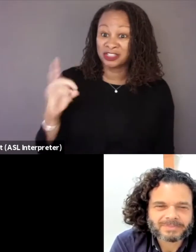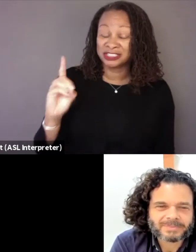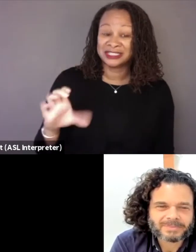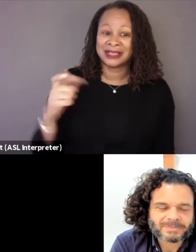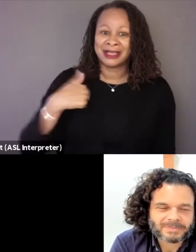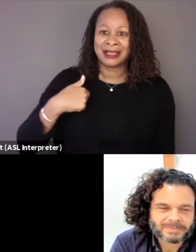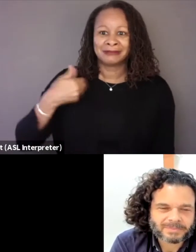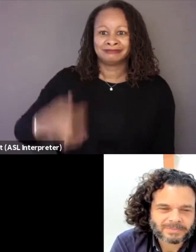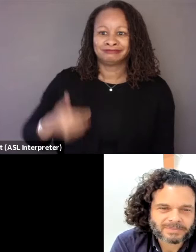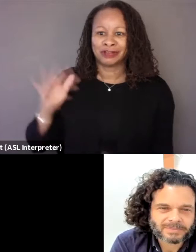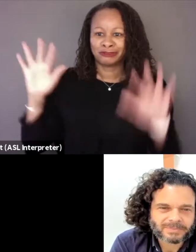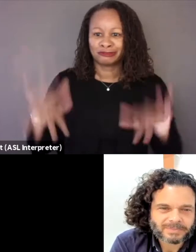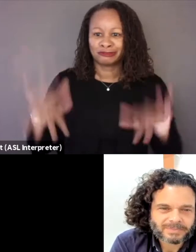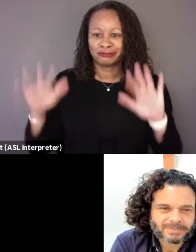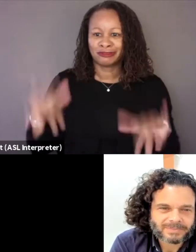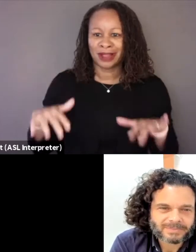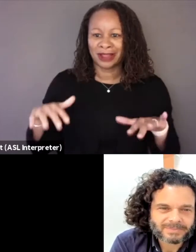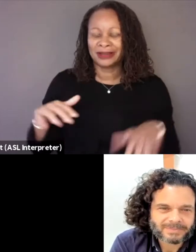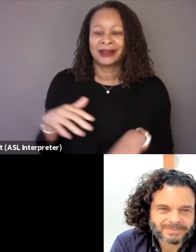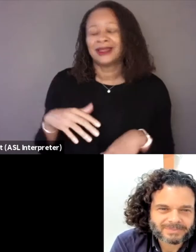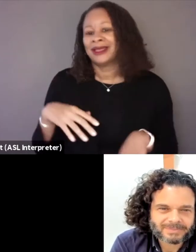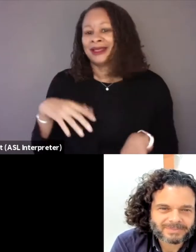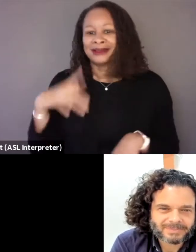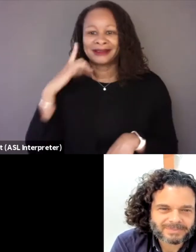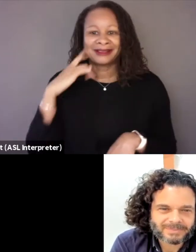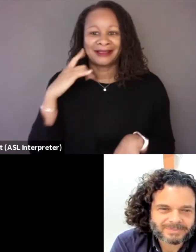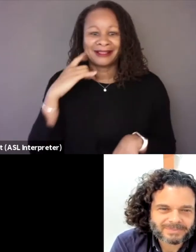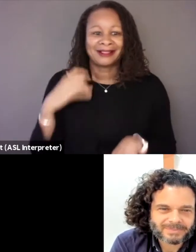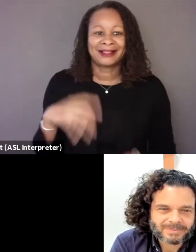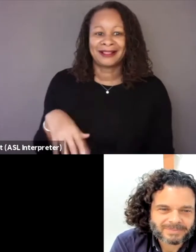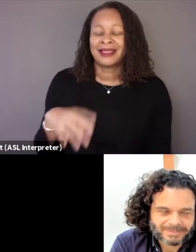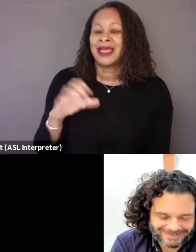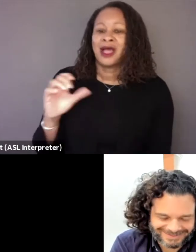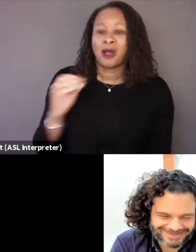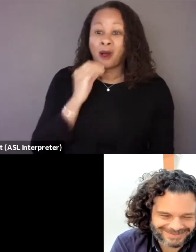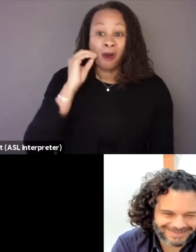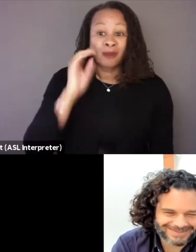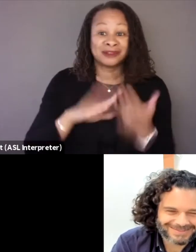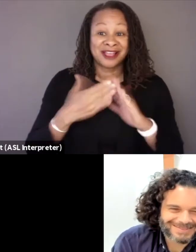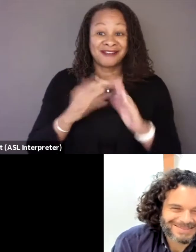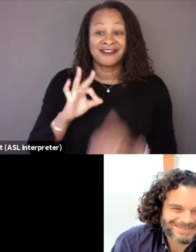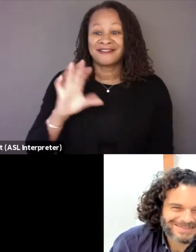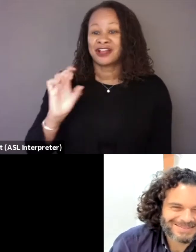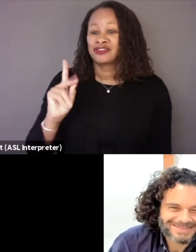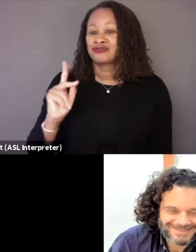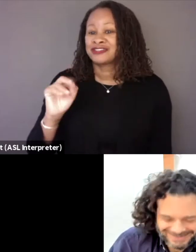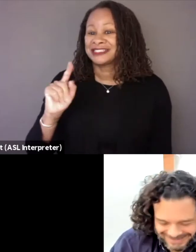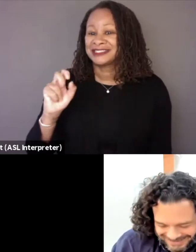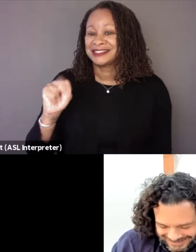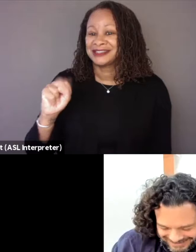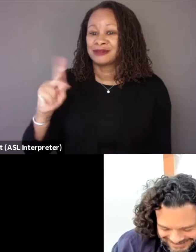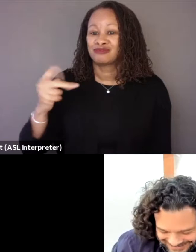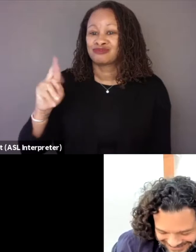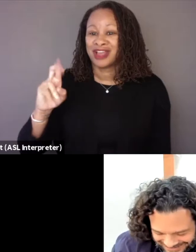rainy Palos Verdes Estates, hometown of Christen Press. So it's appropriate to be talking to you today.